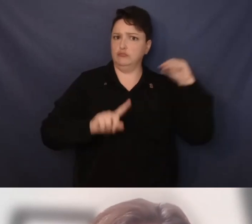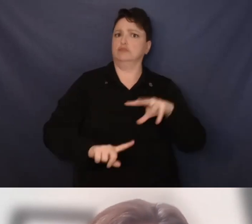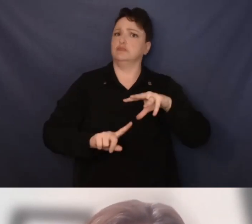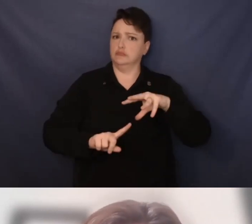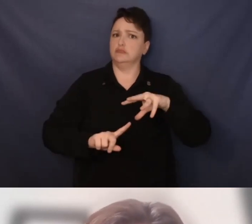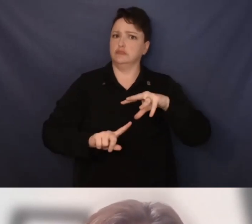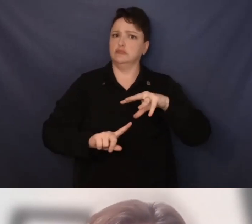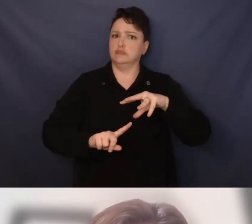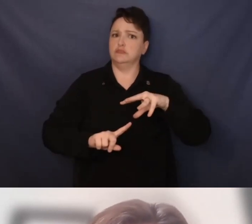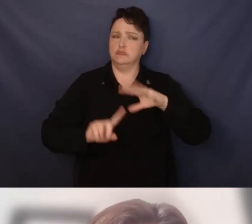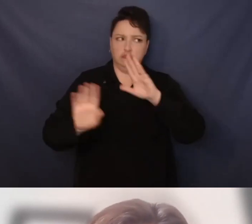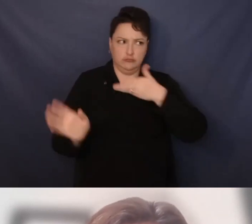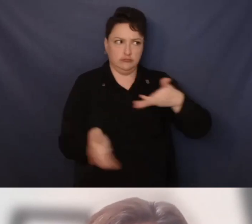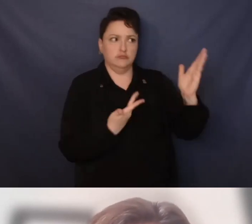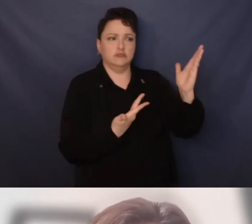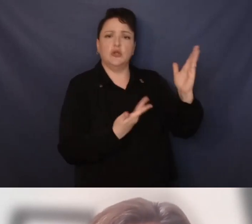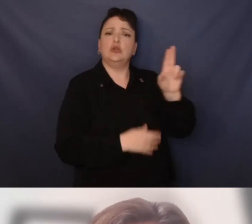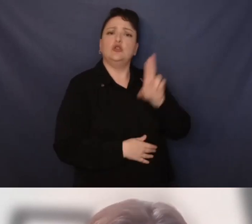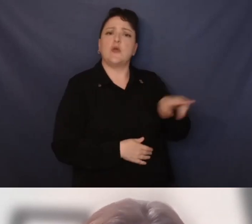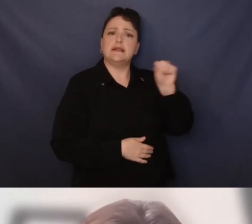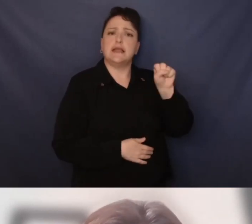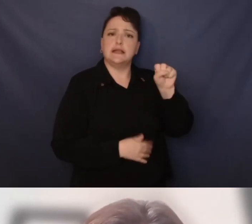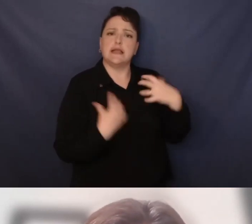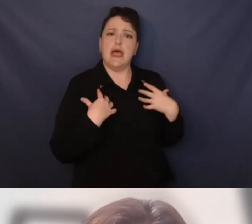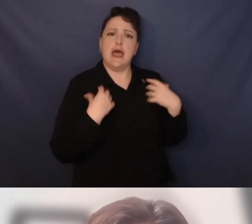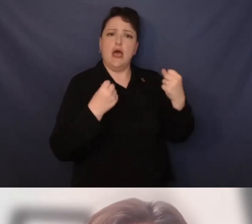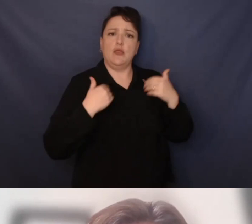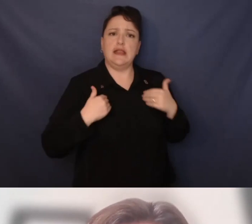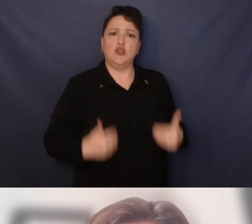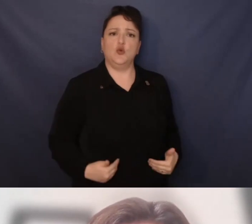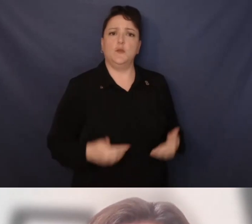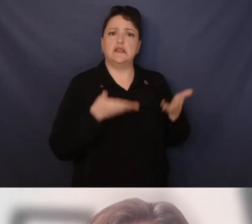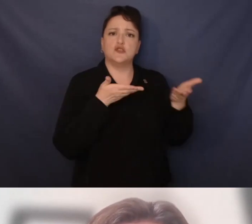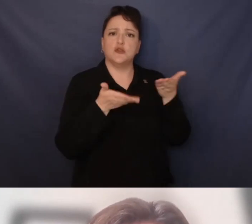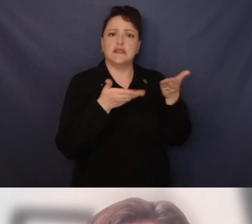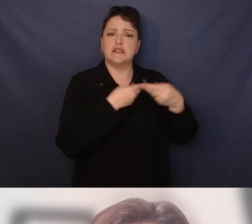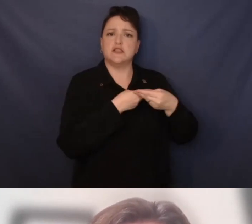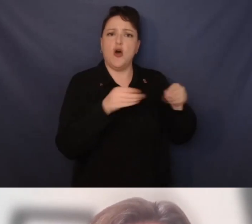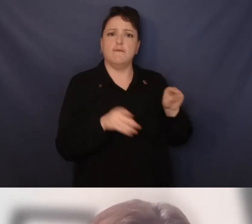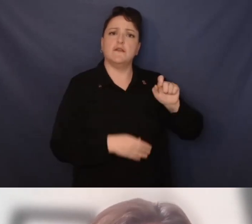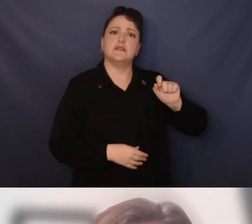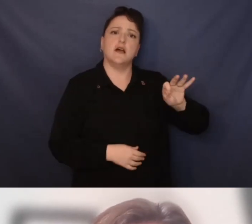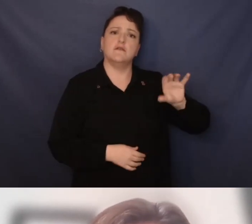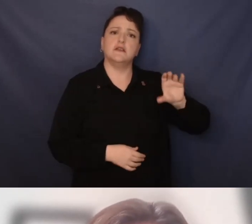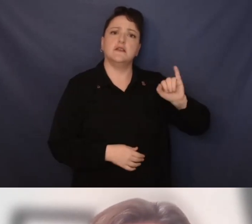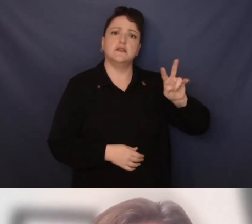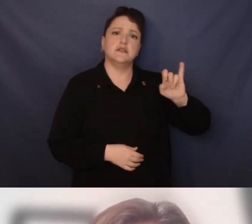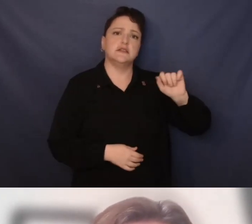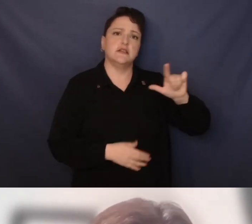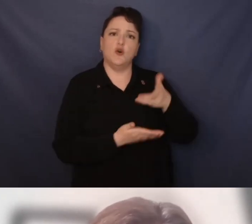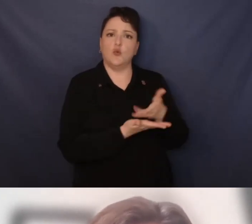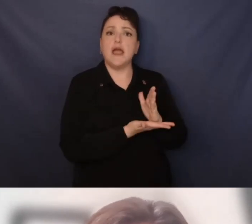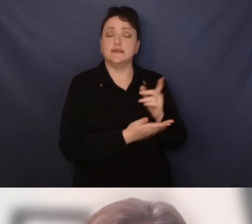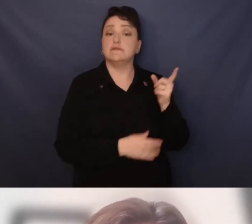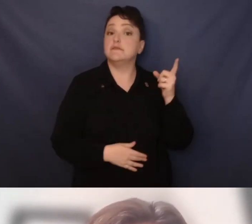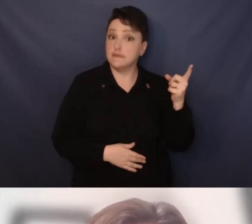Health and Human Services Office of Civil Rights. They have been good on related issues and